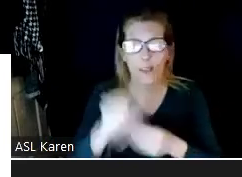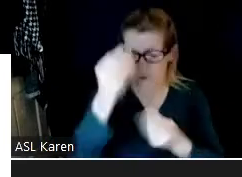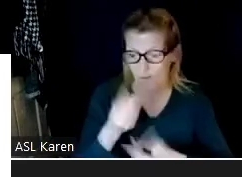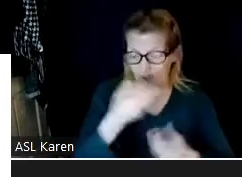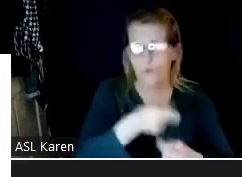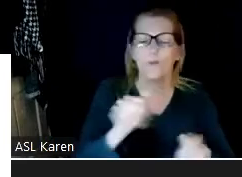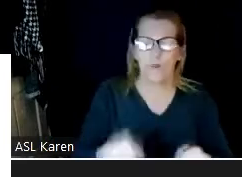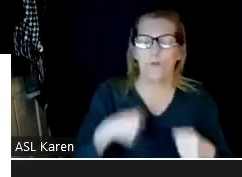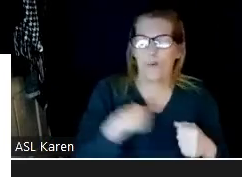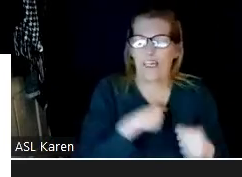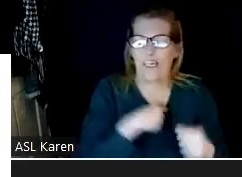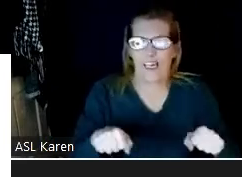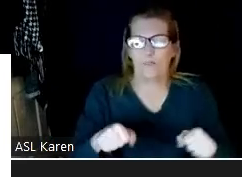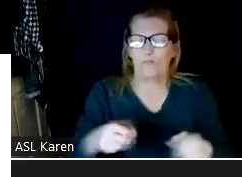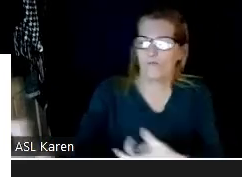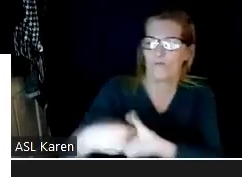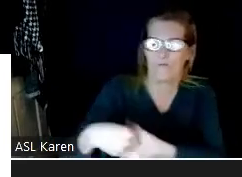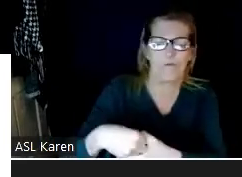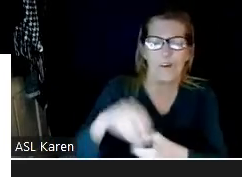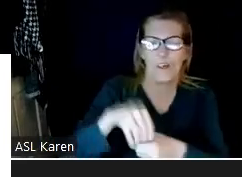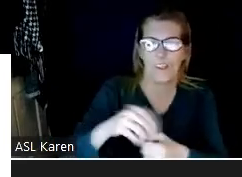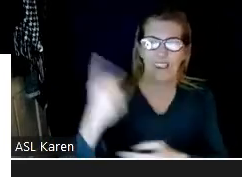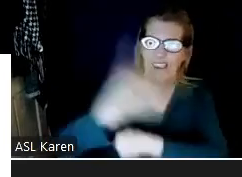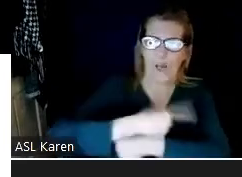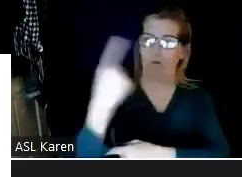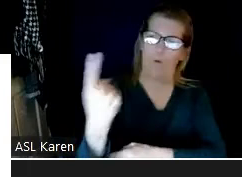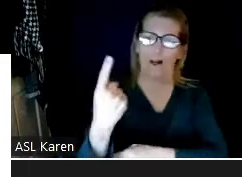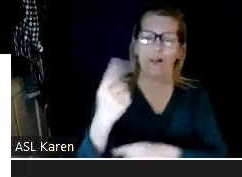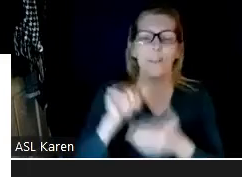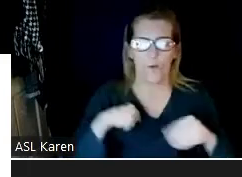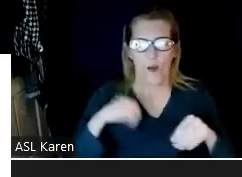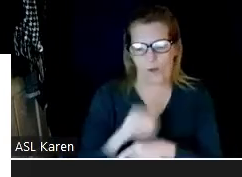will be able to include from day one as we start operating the program.